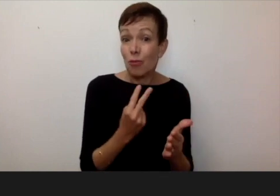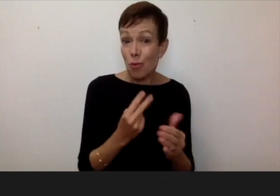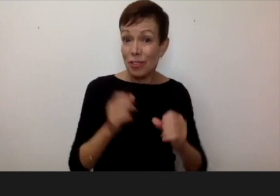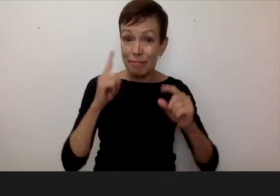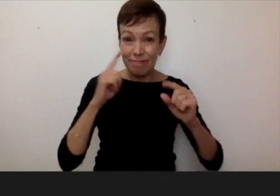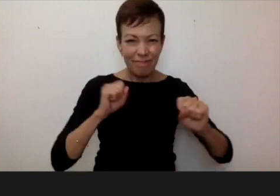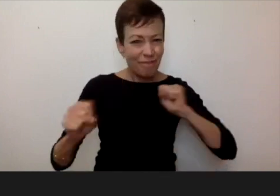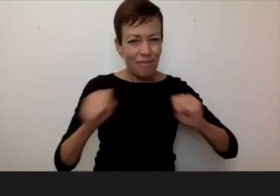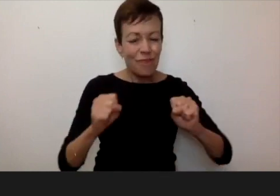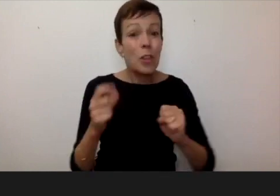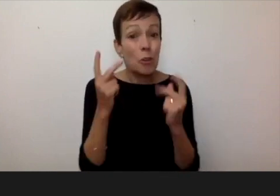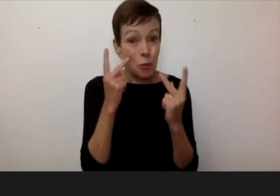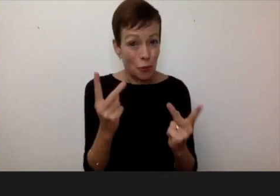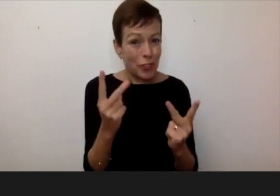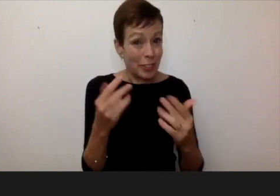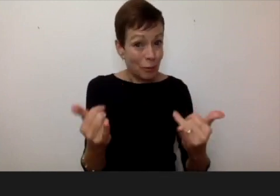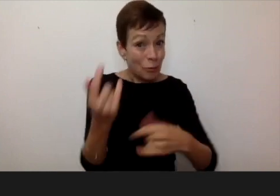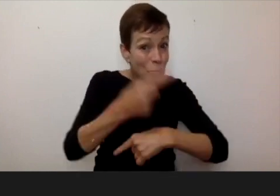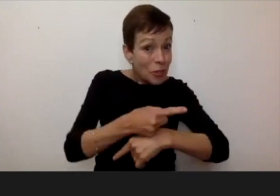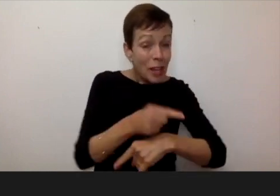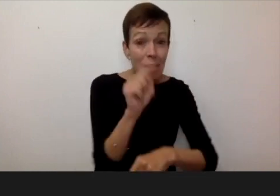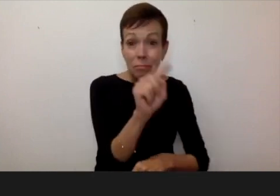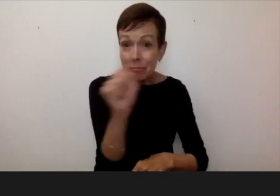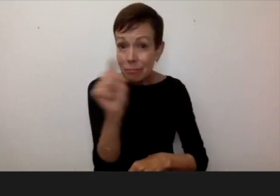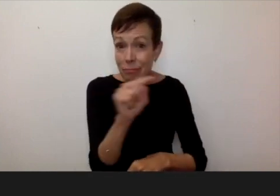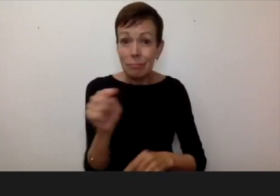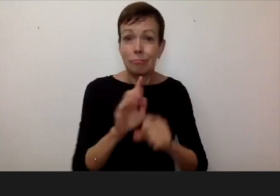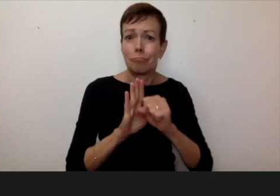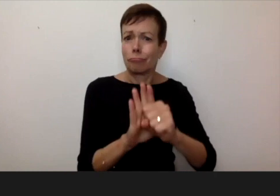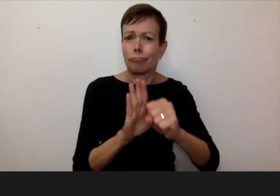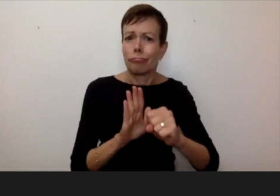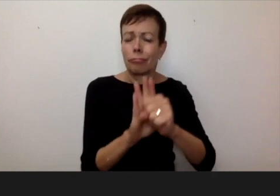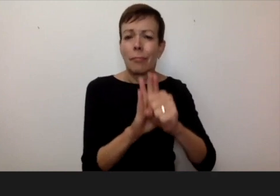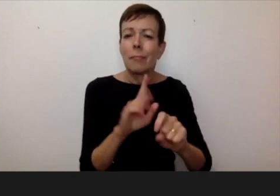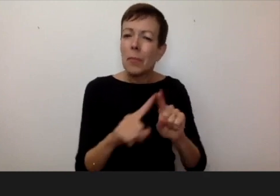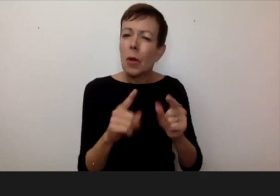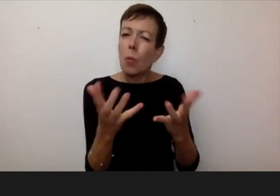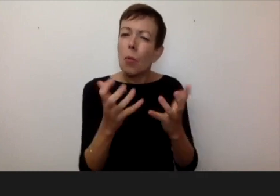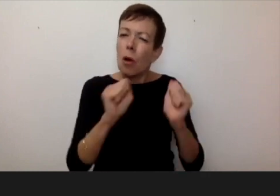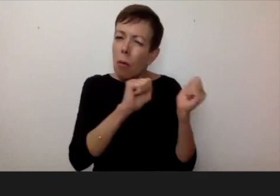testimonials and through advocacy let's make sure it's heard for all canadians and thank you so much for your time